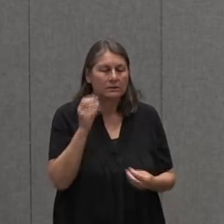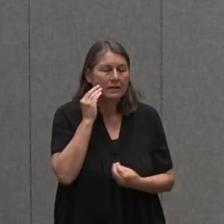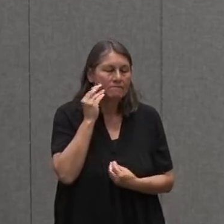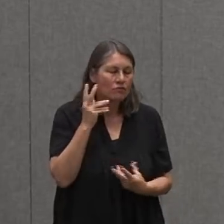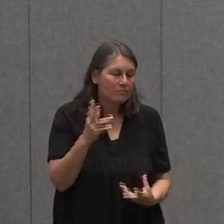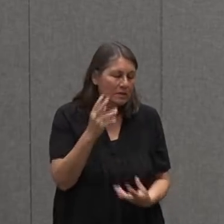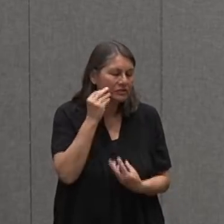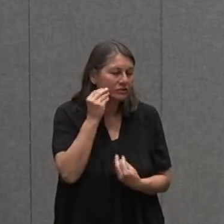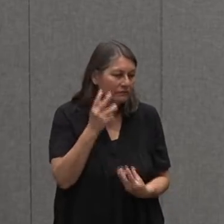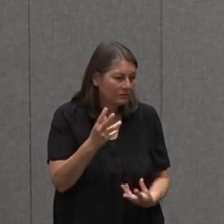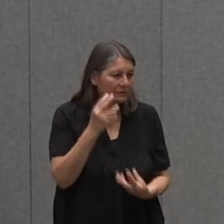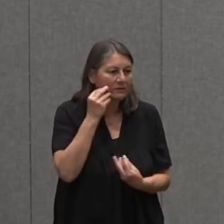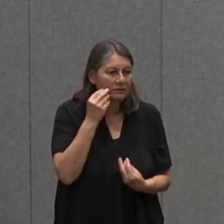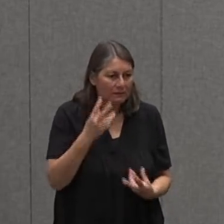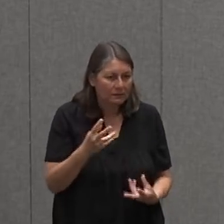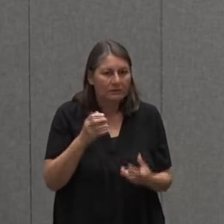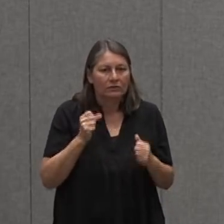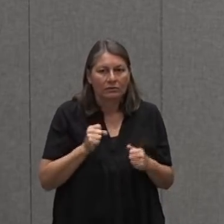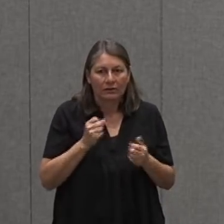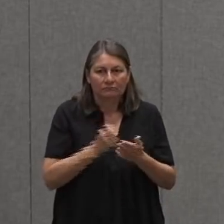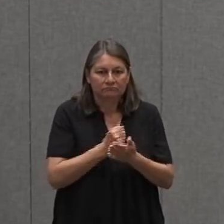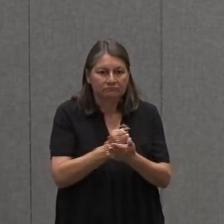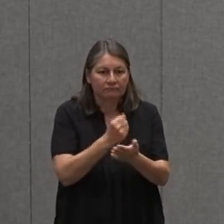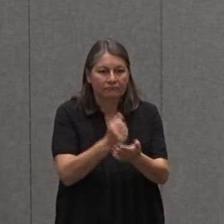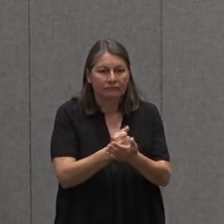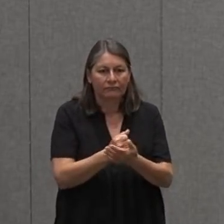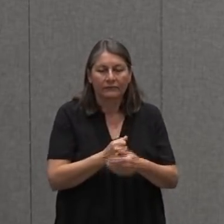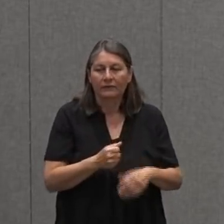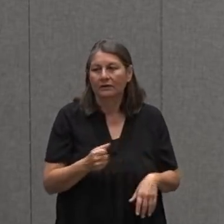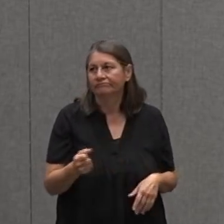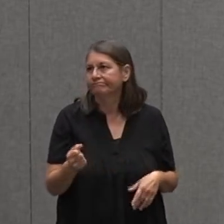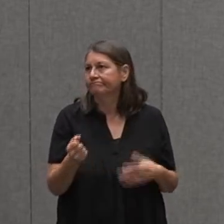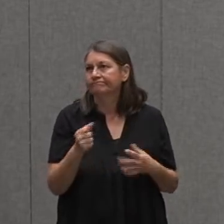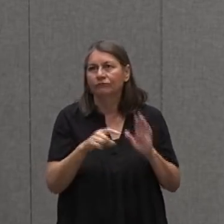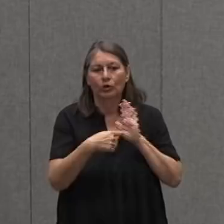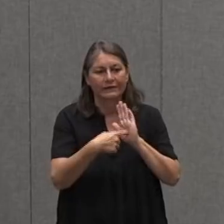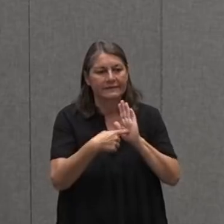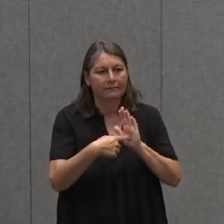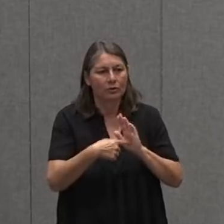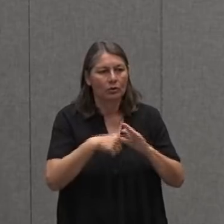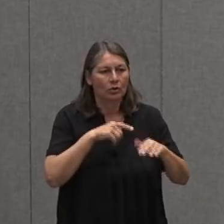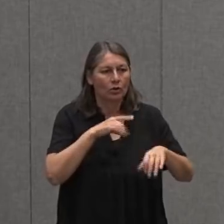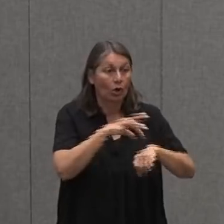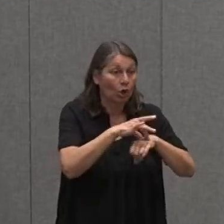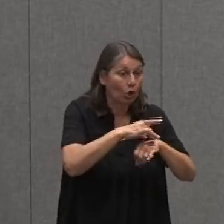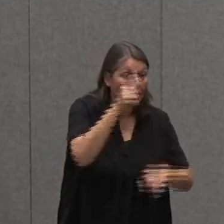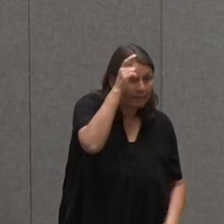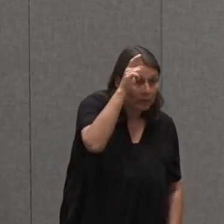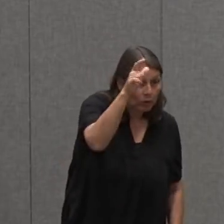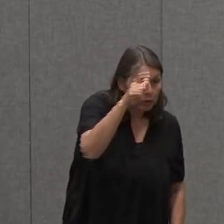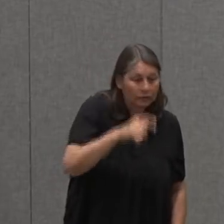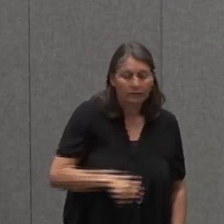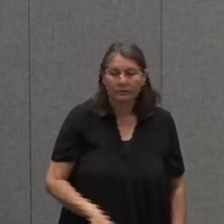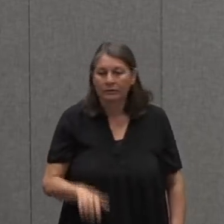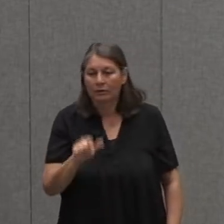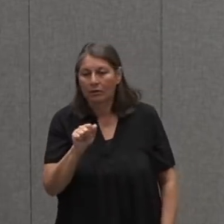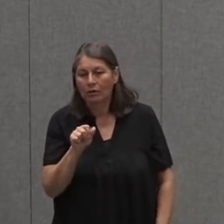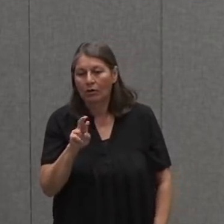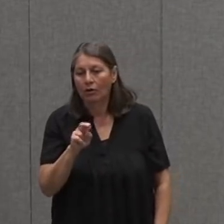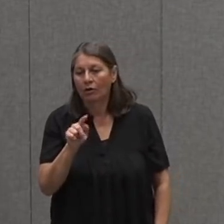It has, I'll read 'em to you, Earth's moon. It has Artemis, which is a project that NASA is doing